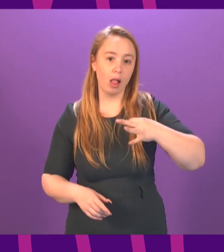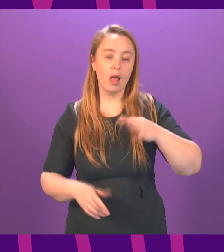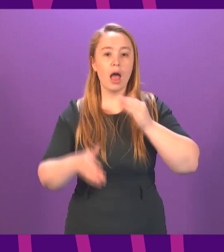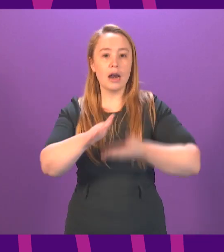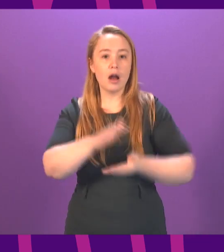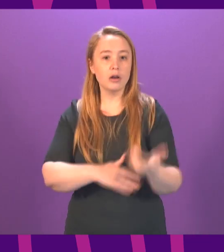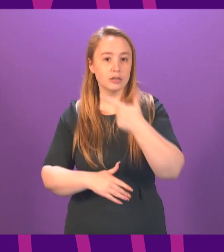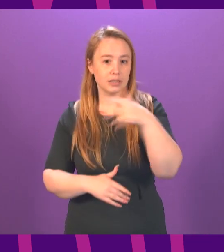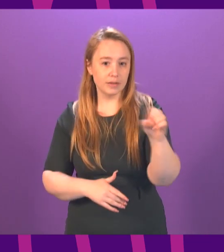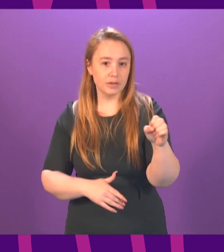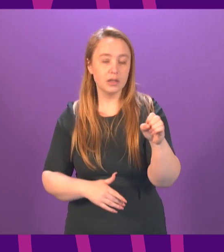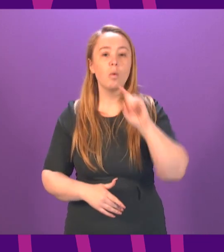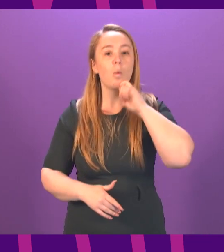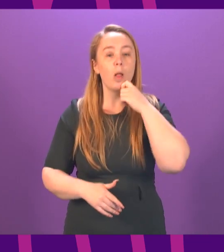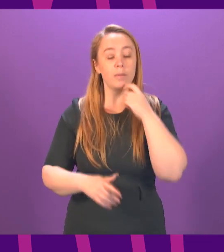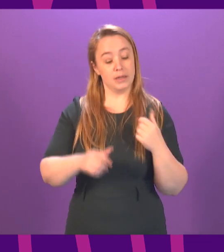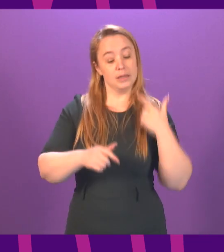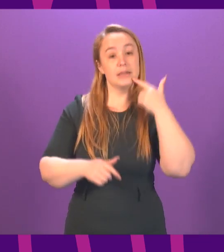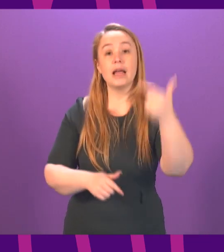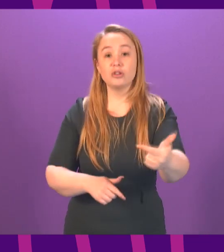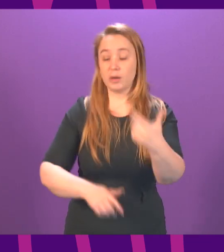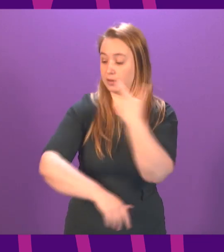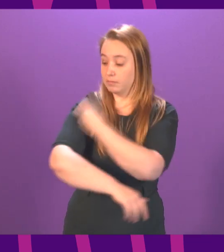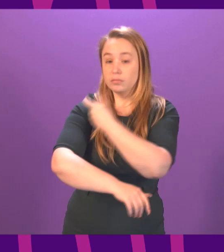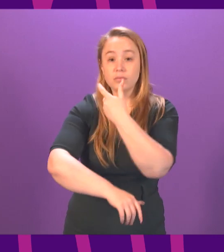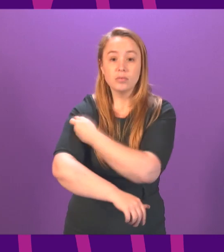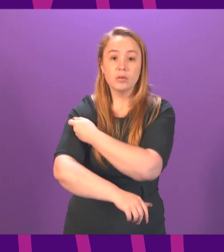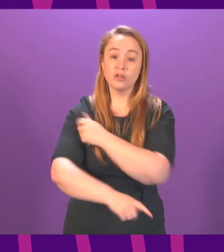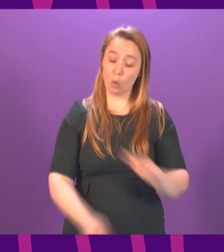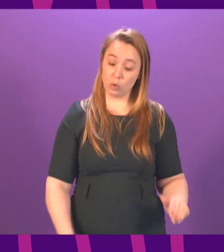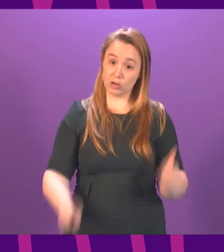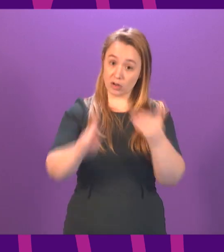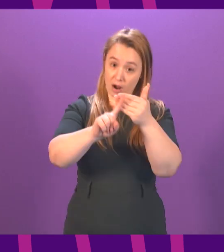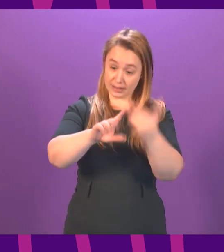to be vaccinated next week. We set those targets and we are meeting those targets.